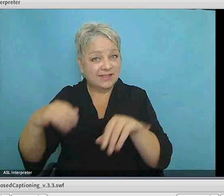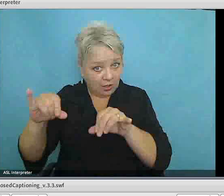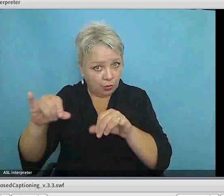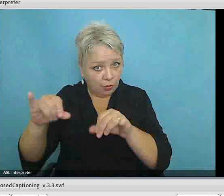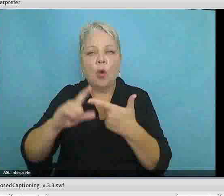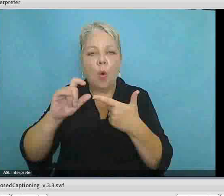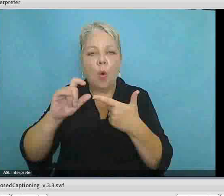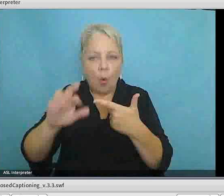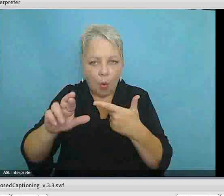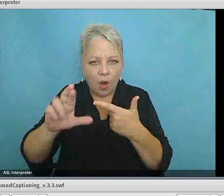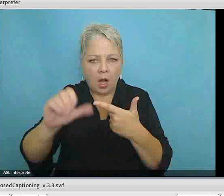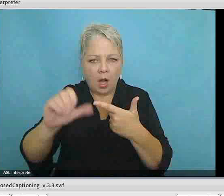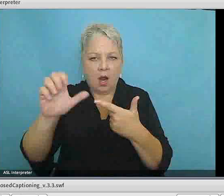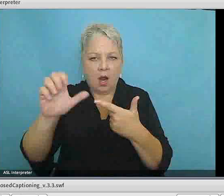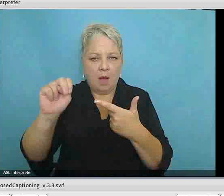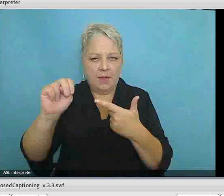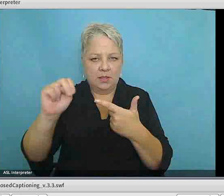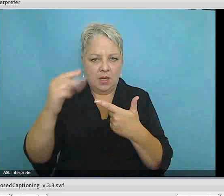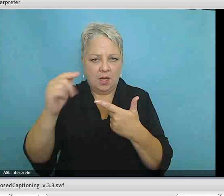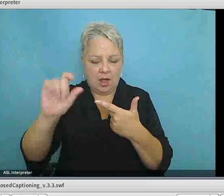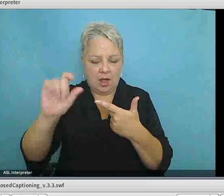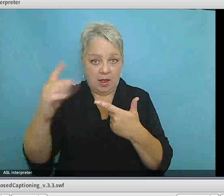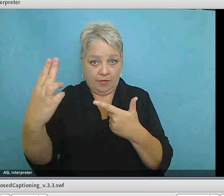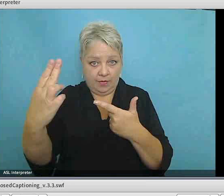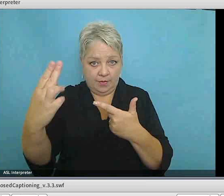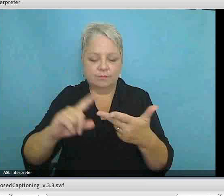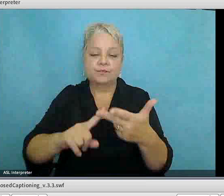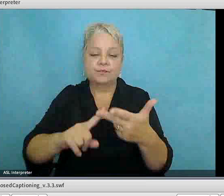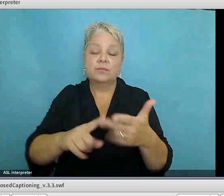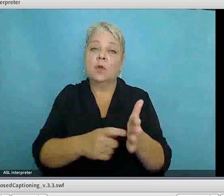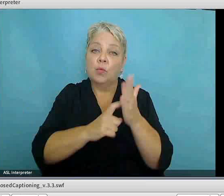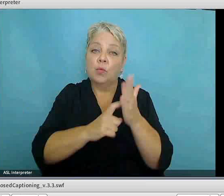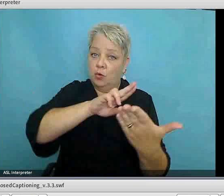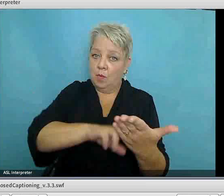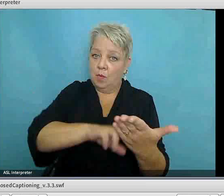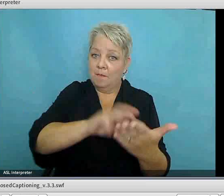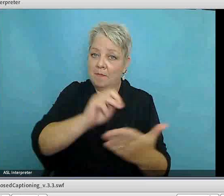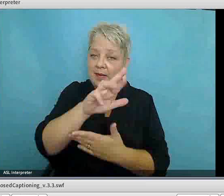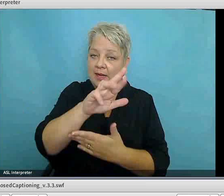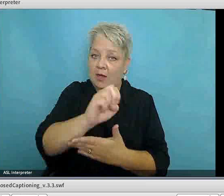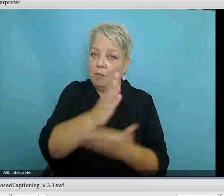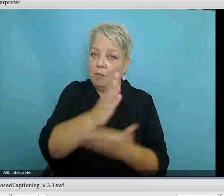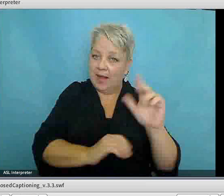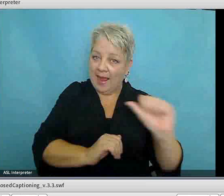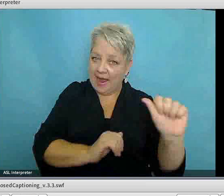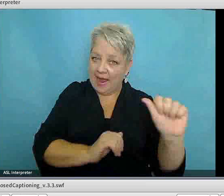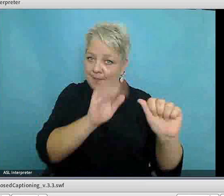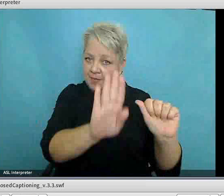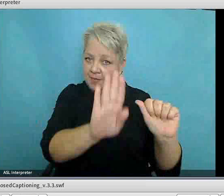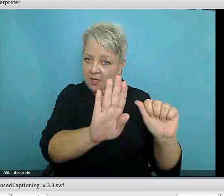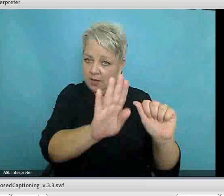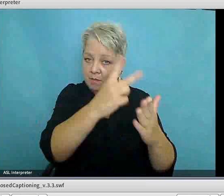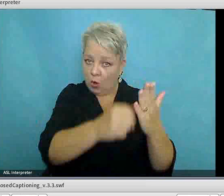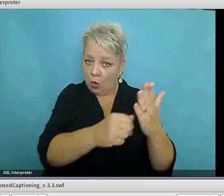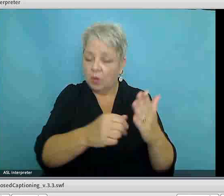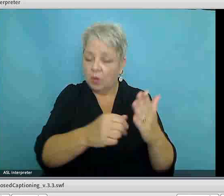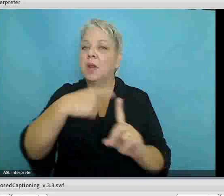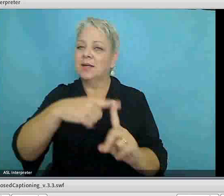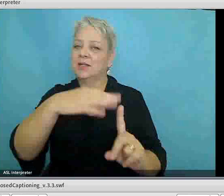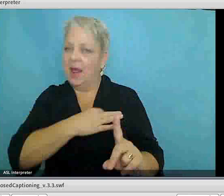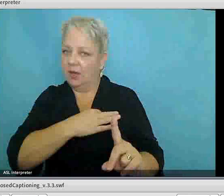They must be enrolled in Medicare Parts A and B and be eligible for Medicare Part D.